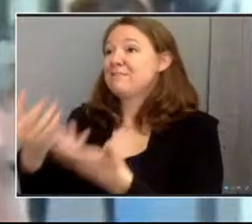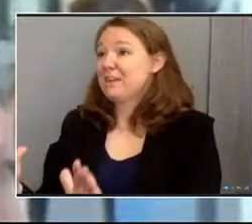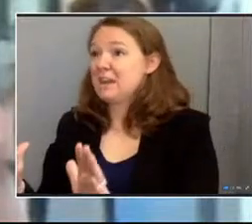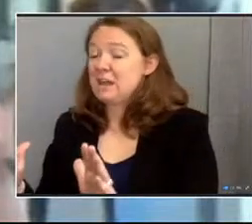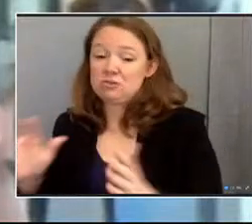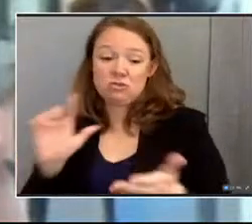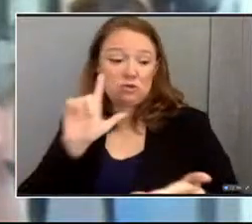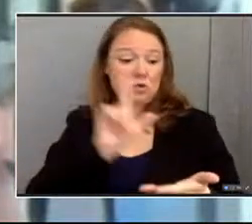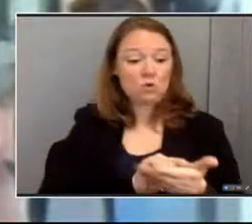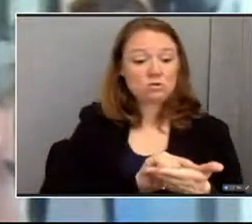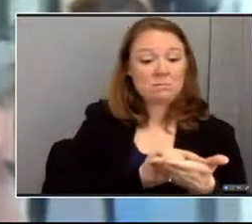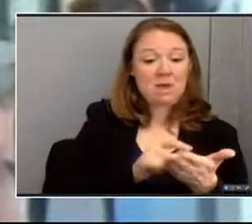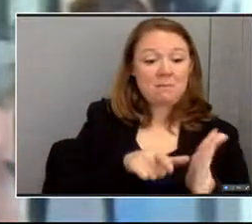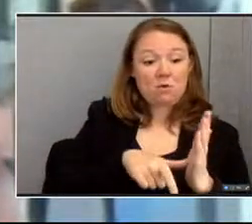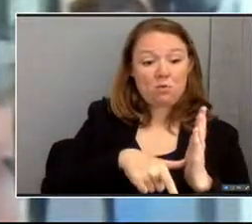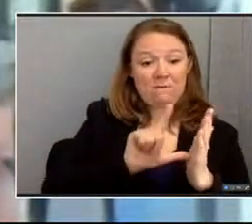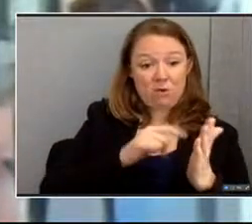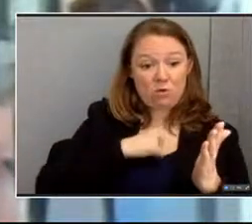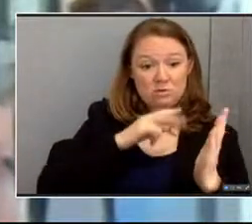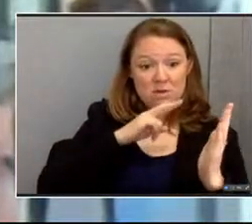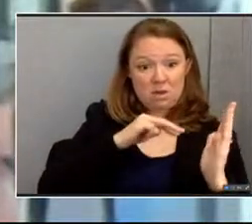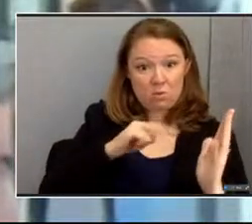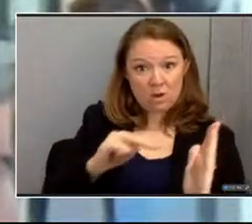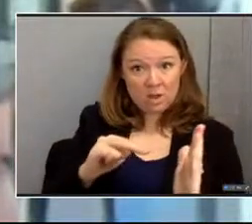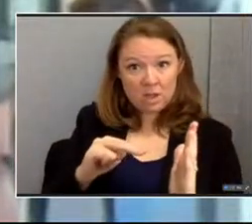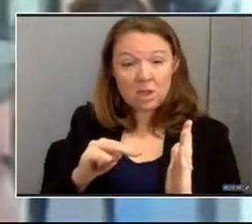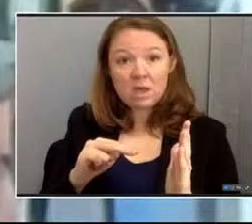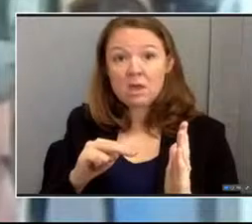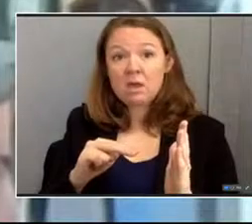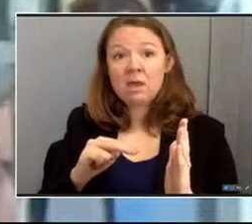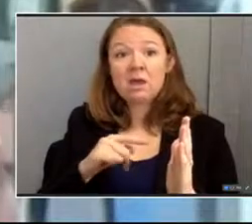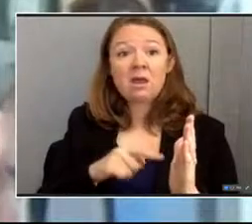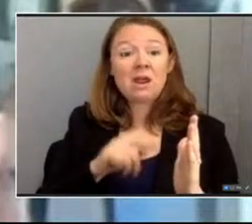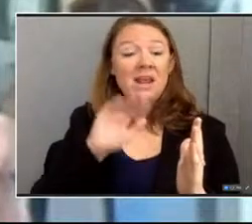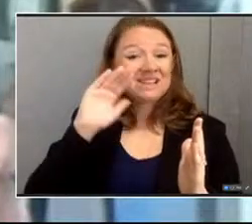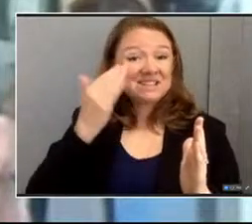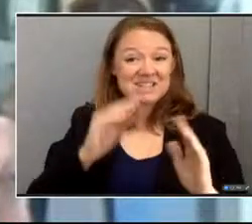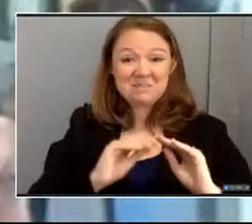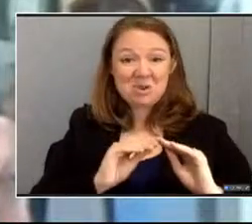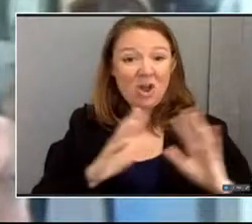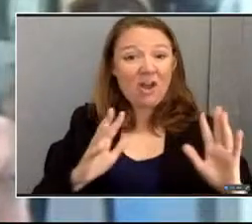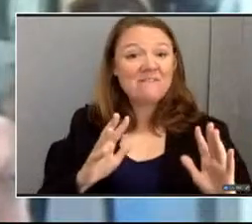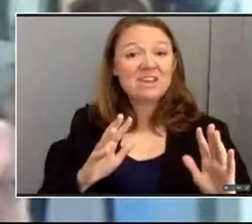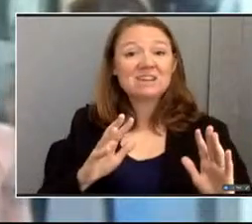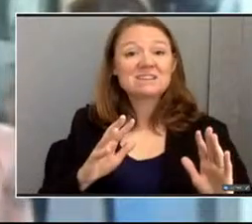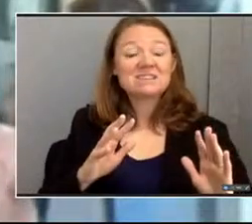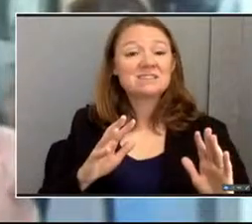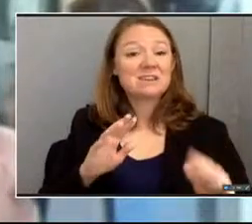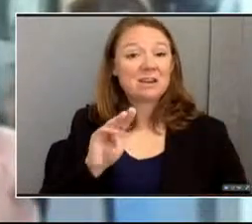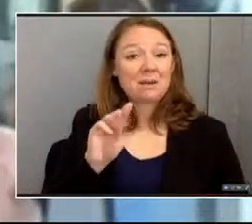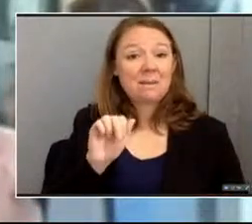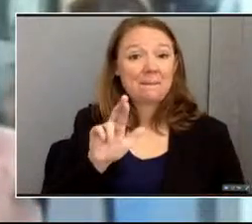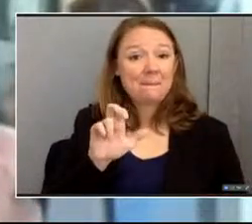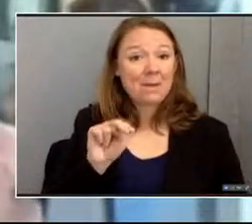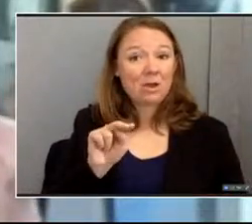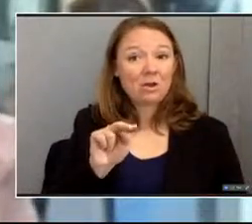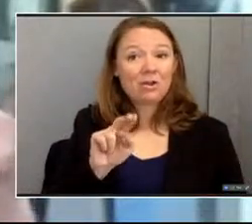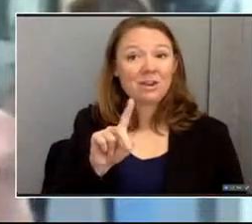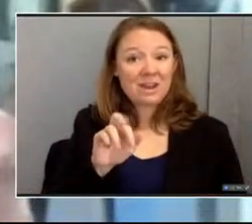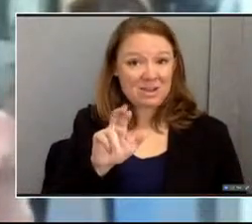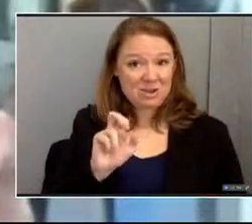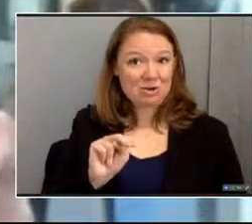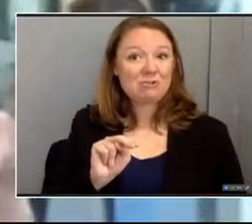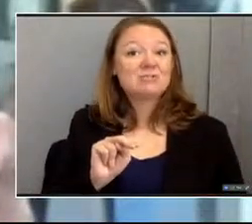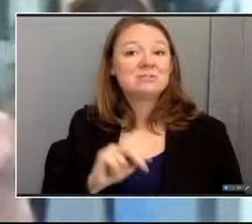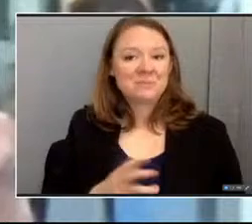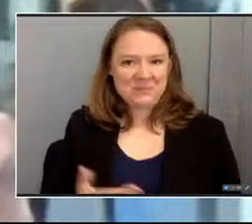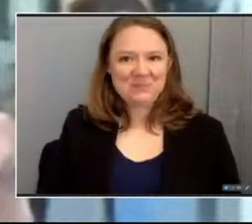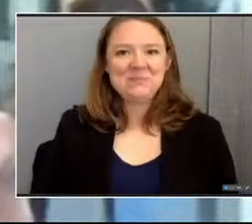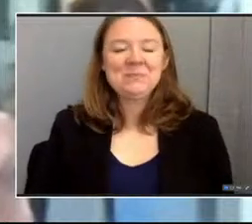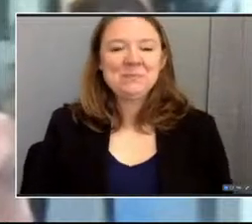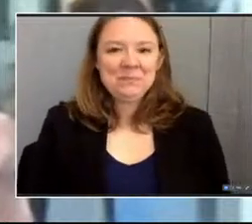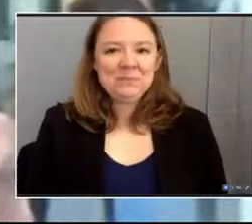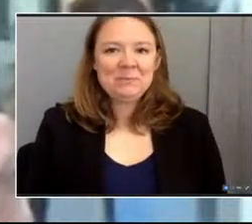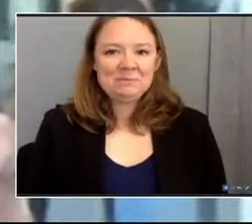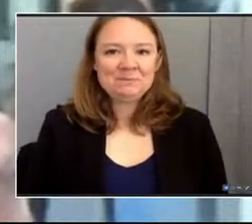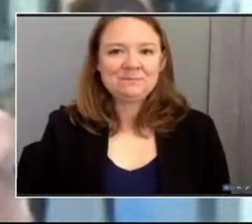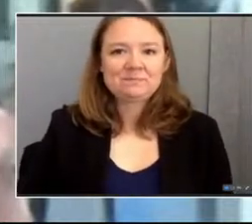it was obvious that the Marian Anderson that no one had heard of was catching on in Europe and